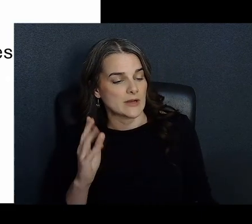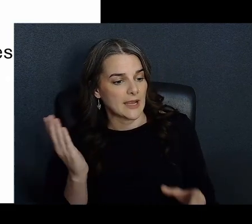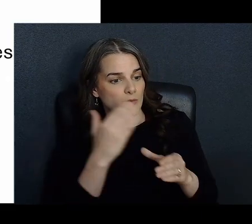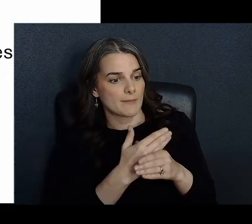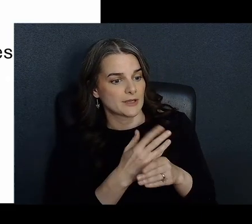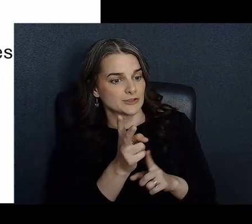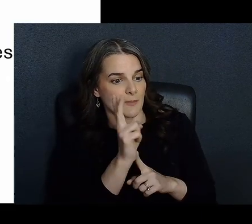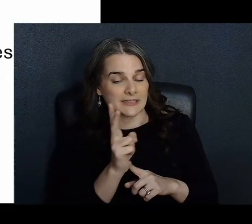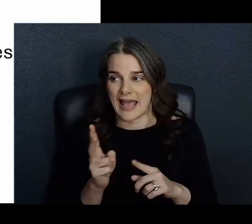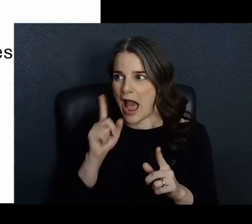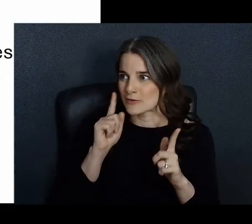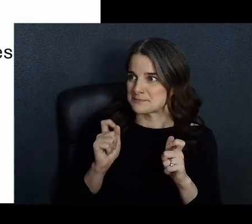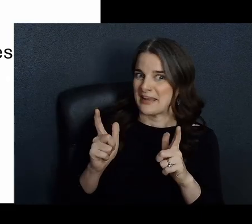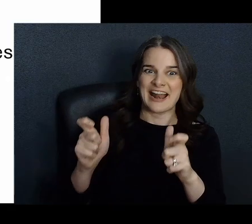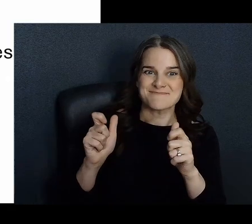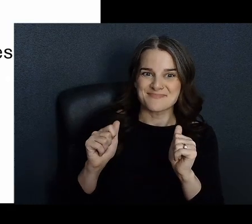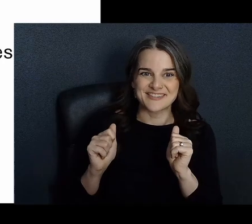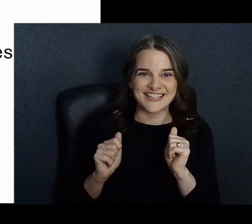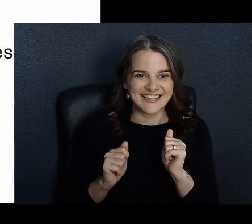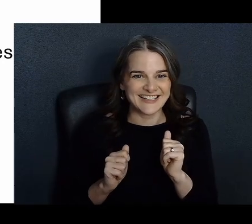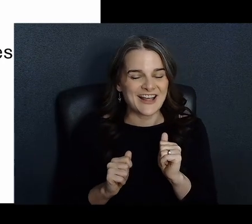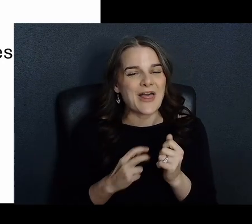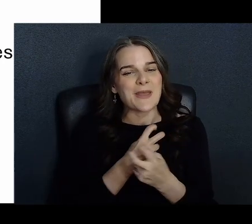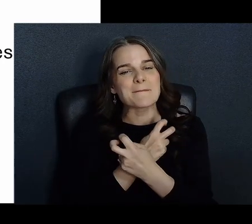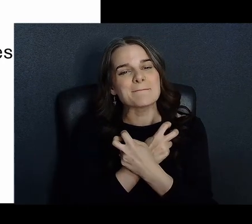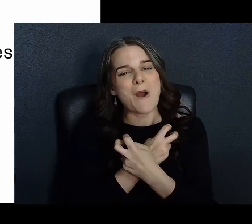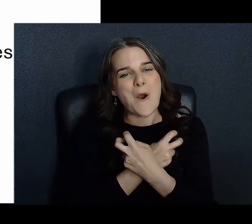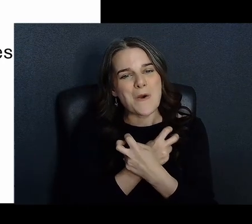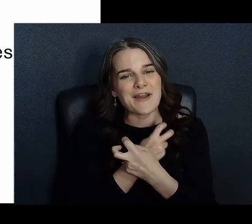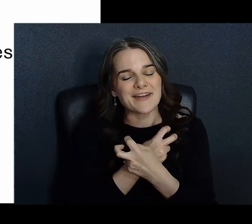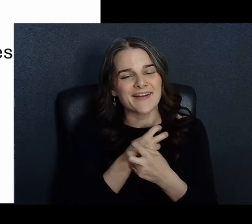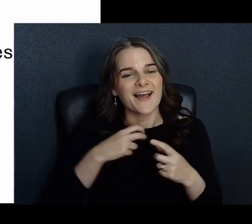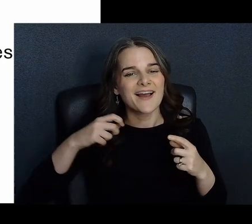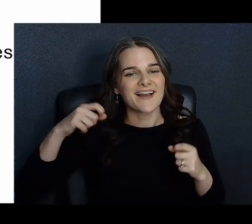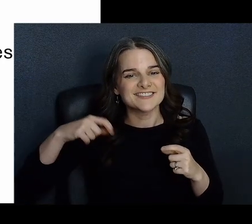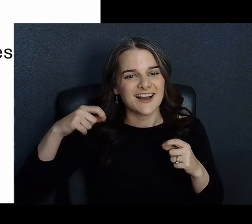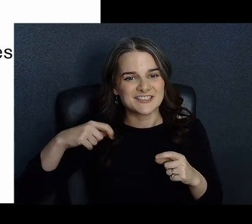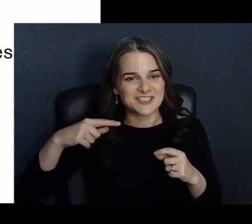OK, I'll speed it up. They're bone conduction headphones. And so if you have an Android phone,